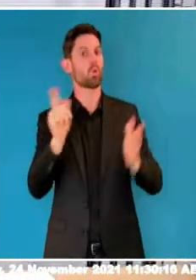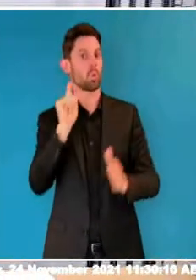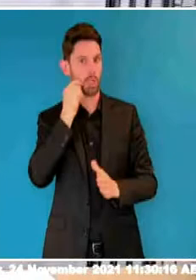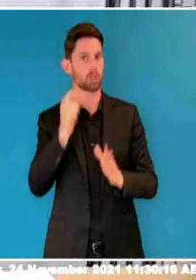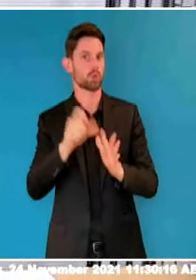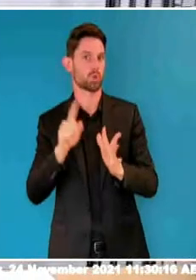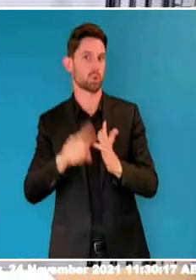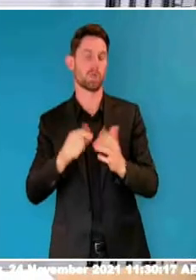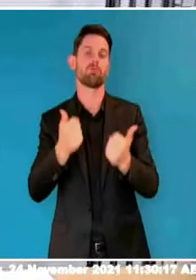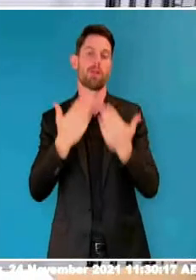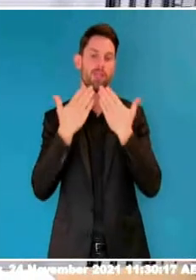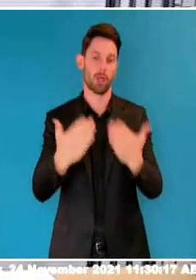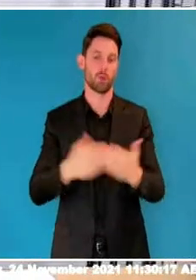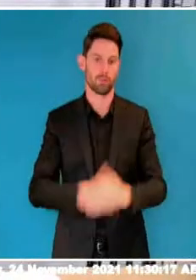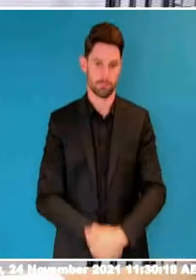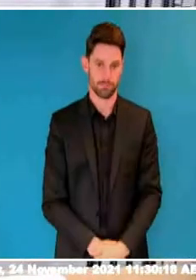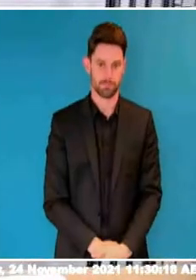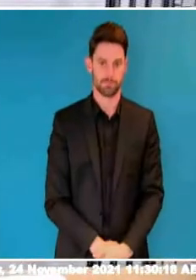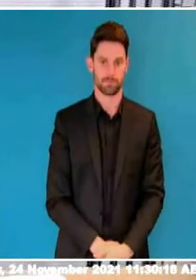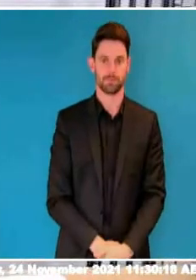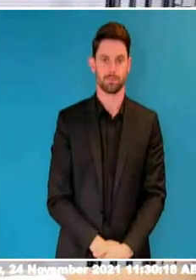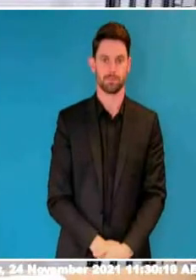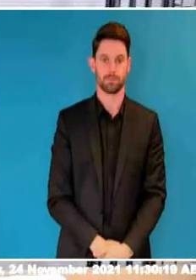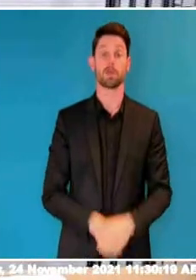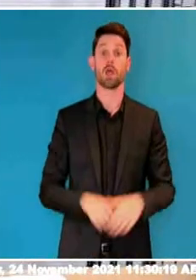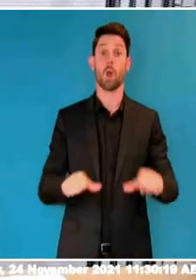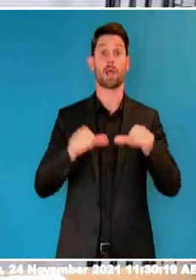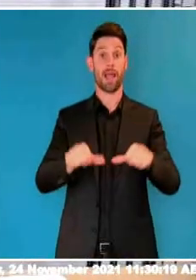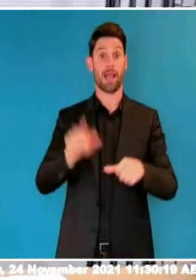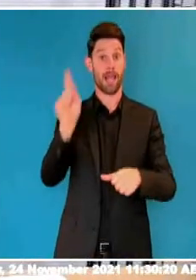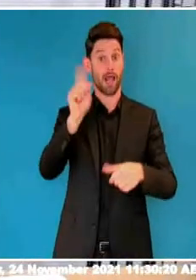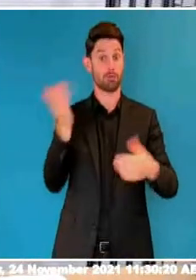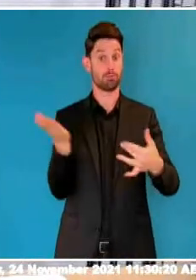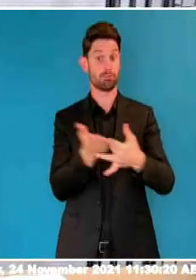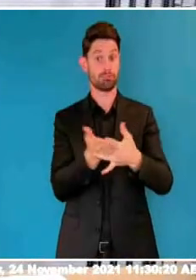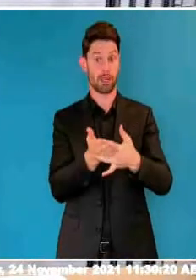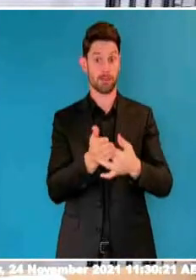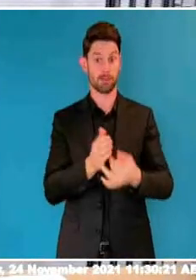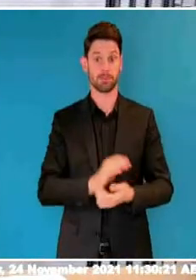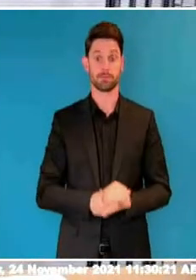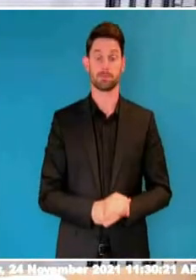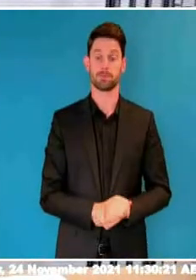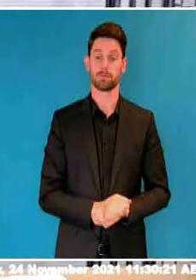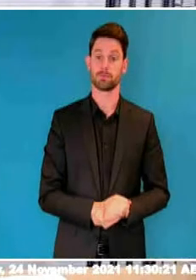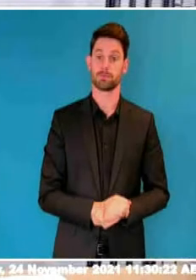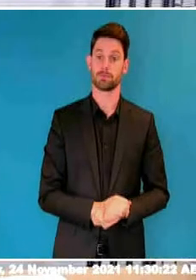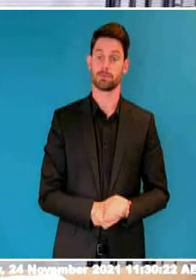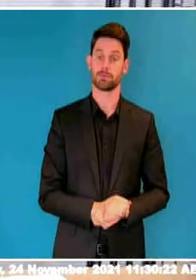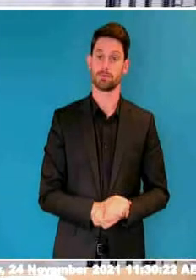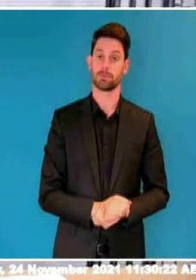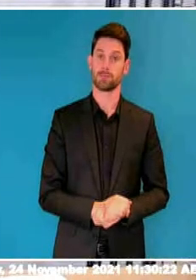Thank you very much. Shall we now take a break? If I may, Chair, do the tender?